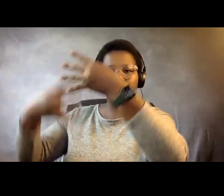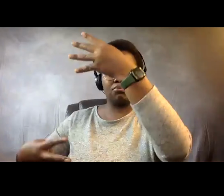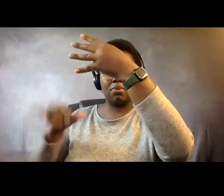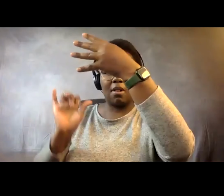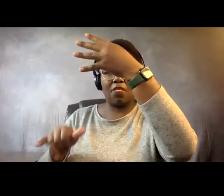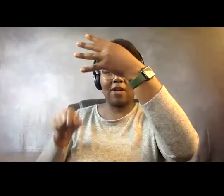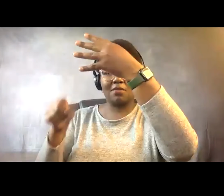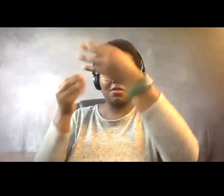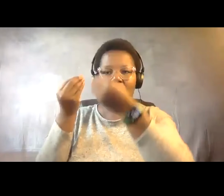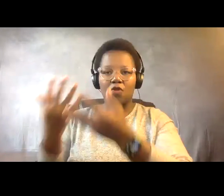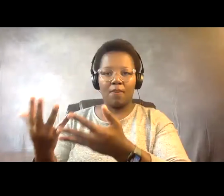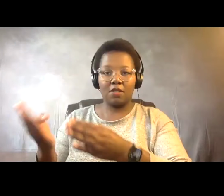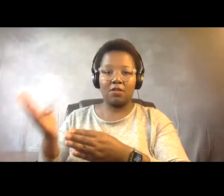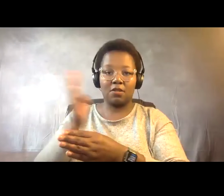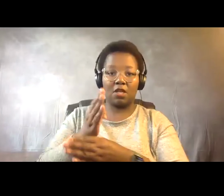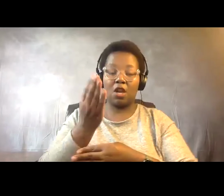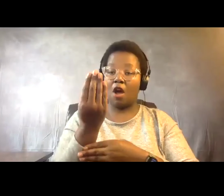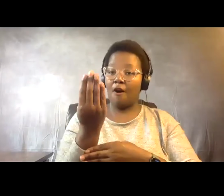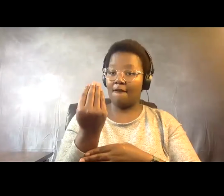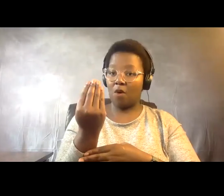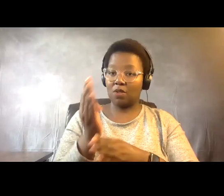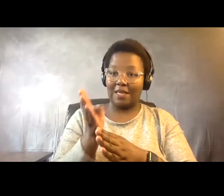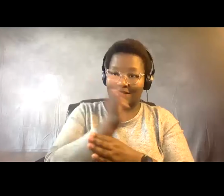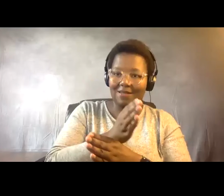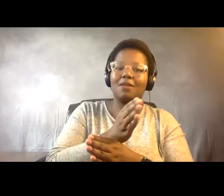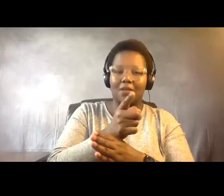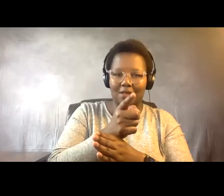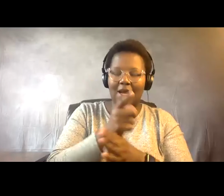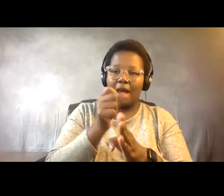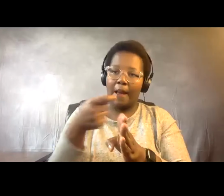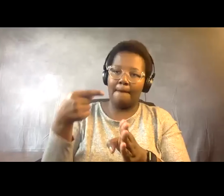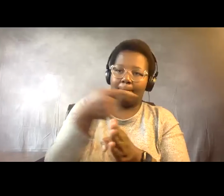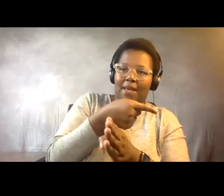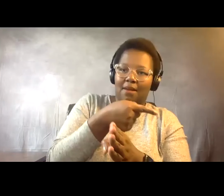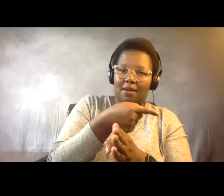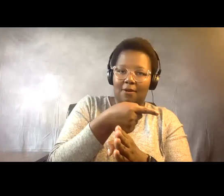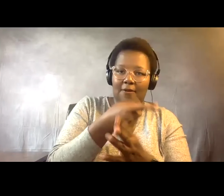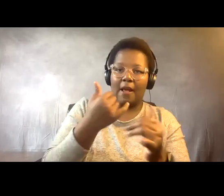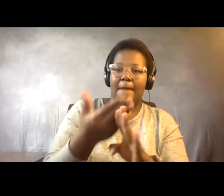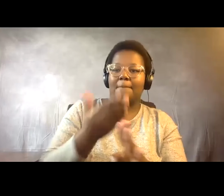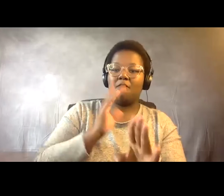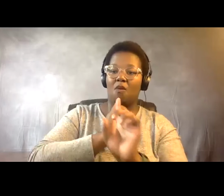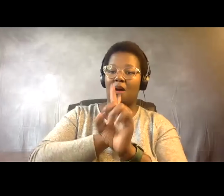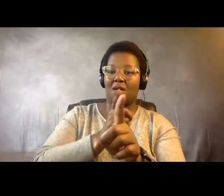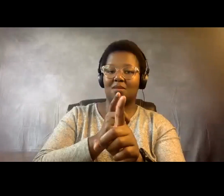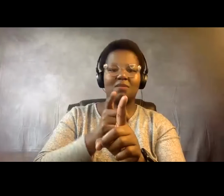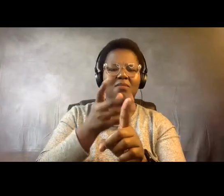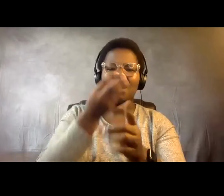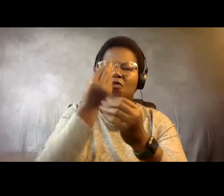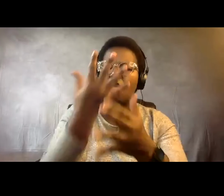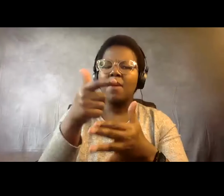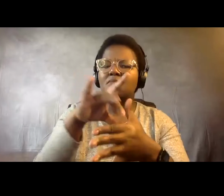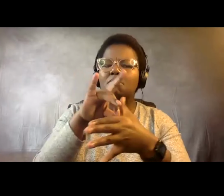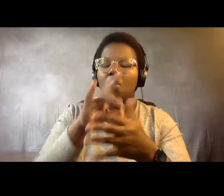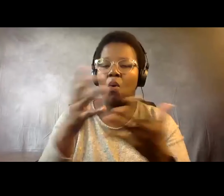to something else, before entering the actual content of the page. So you might not need to